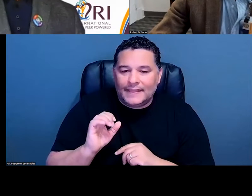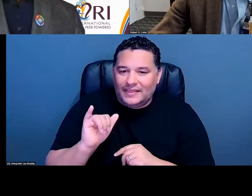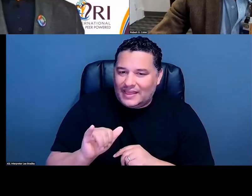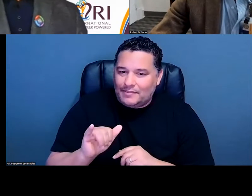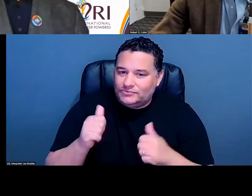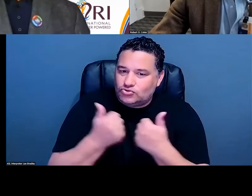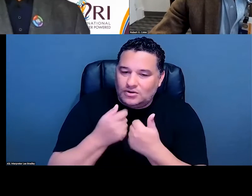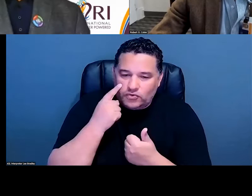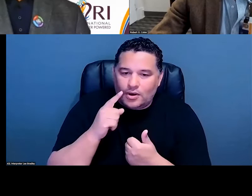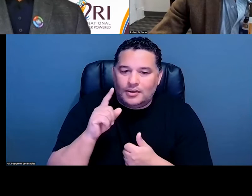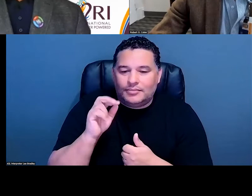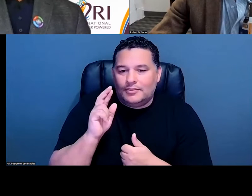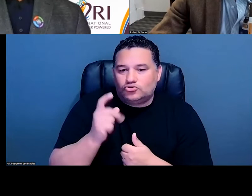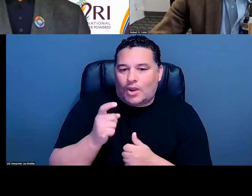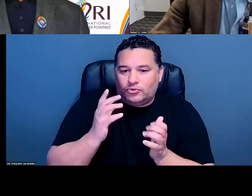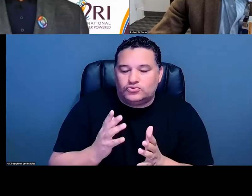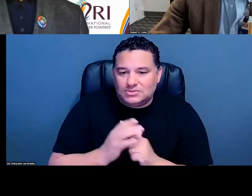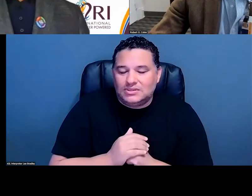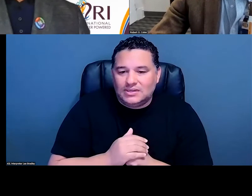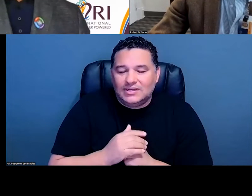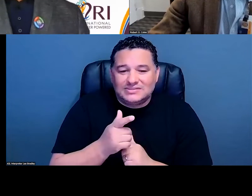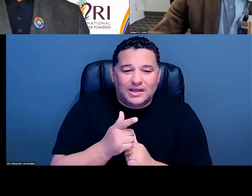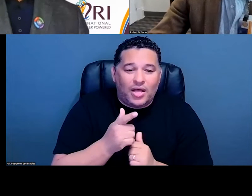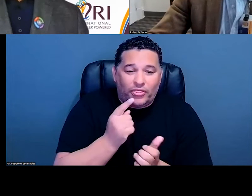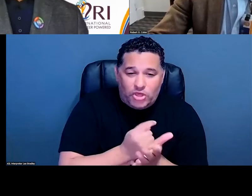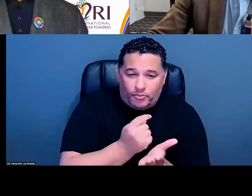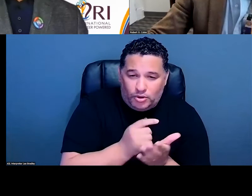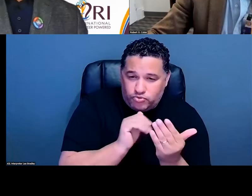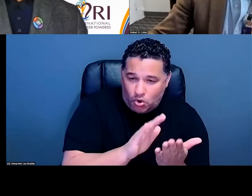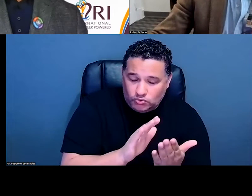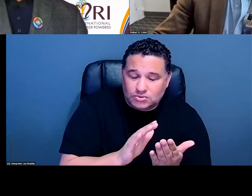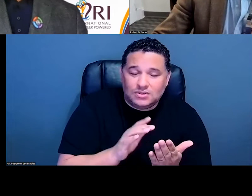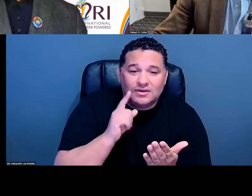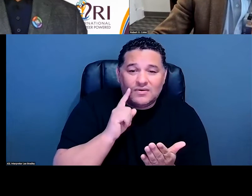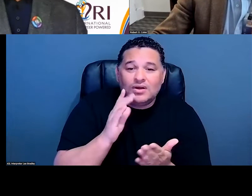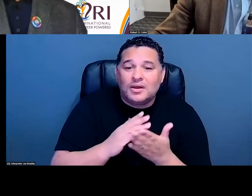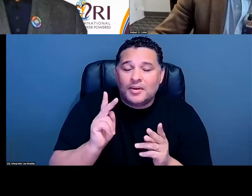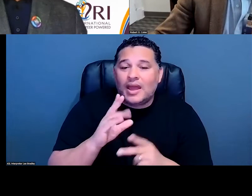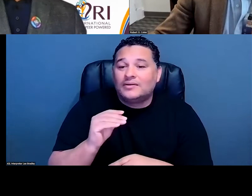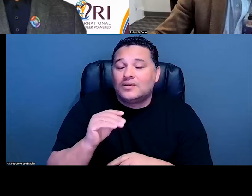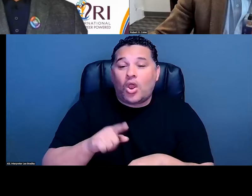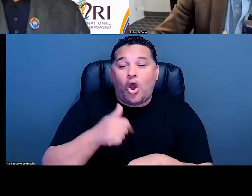12.5 MILLIGRAMS. A VERY, VERY LOW DOSE. THIS PUT PRESCRIBERS IN A TRICKY SITUATION